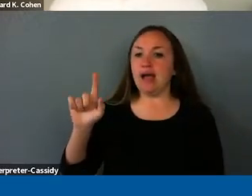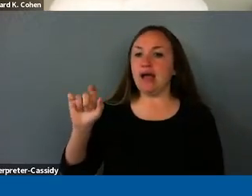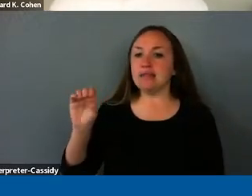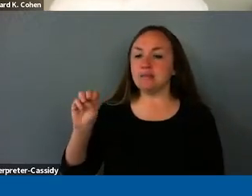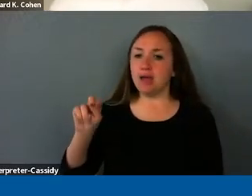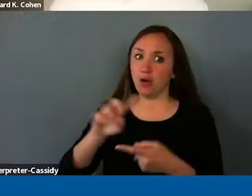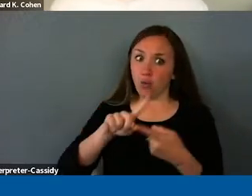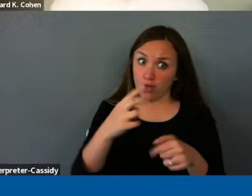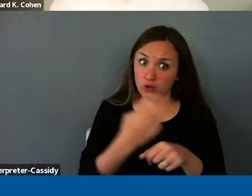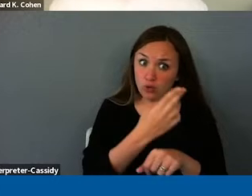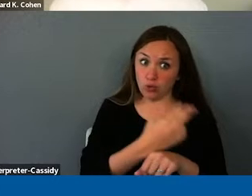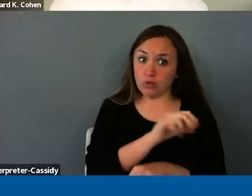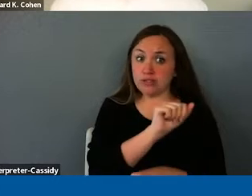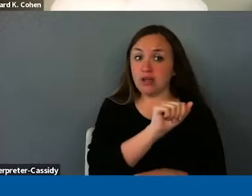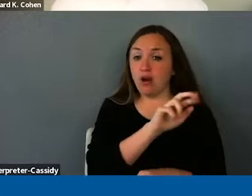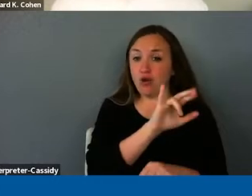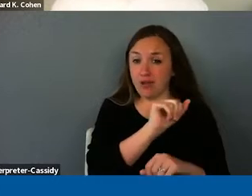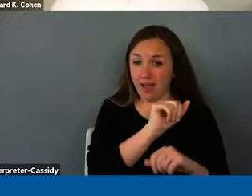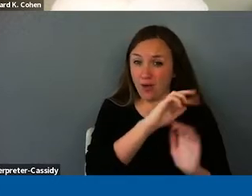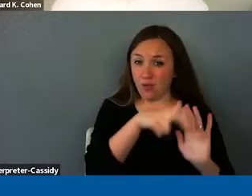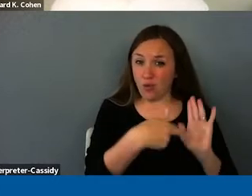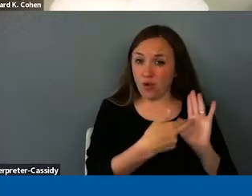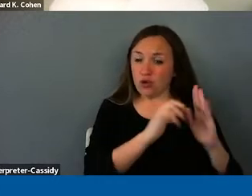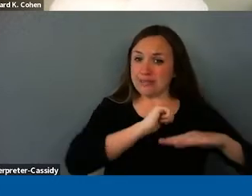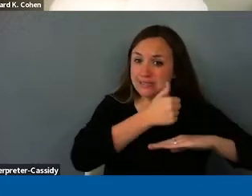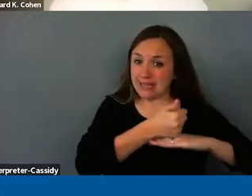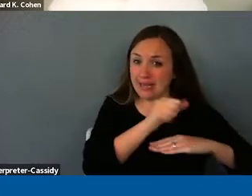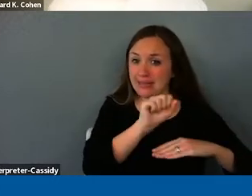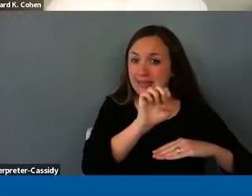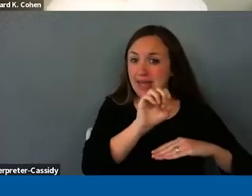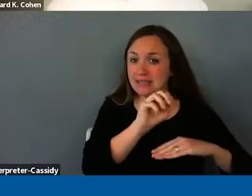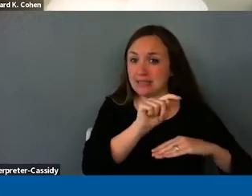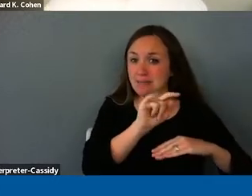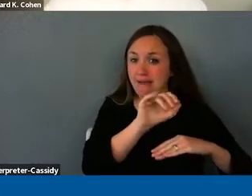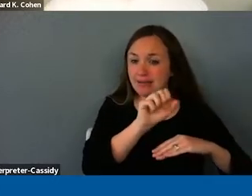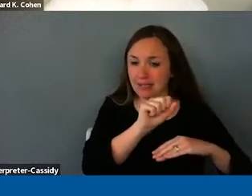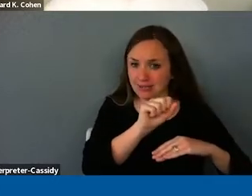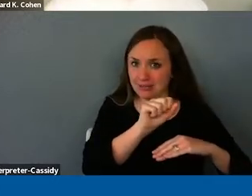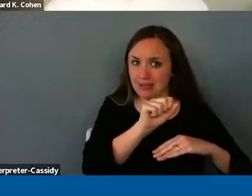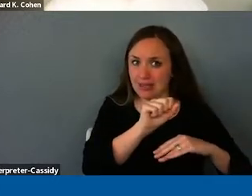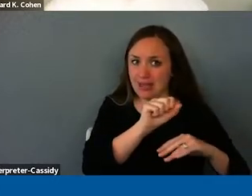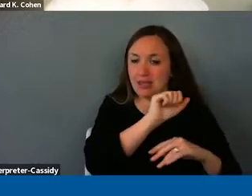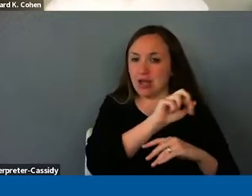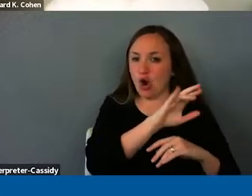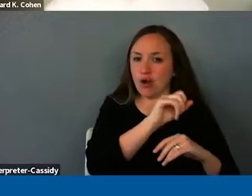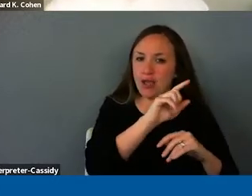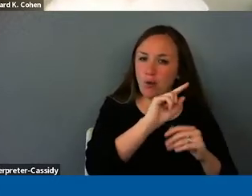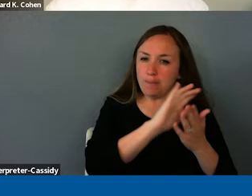you are explicitly setting the semantics of the element. The ARIA role takes precedence over the HTML. So let me show you an example.